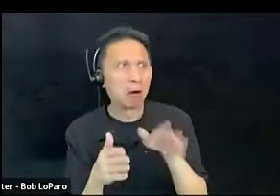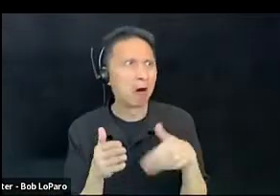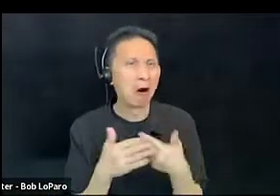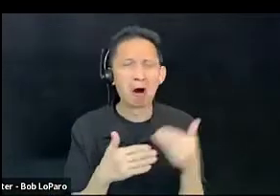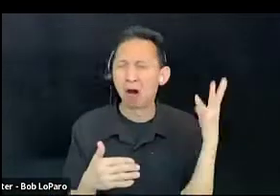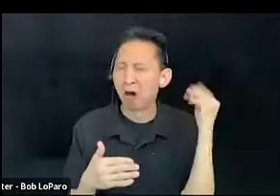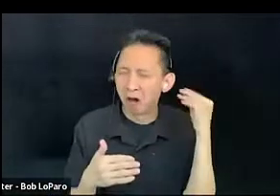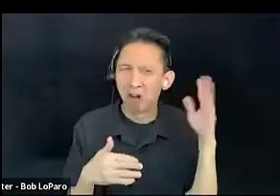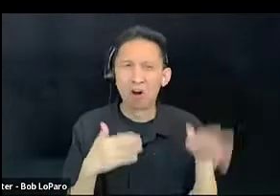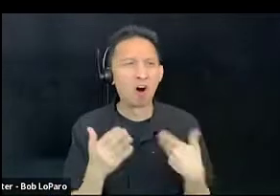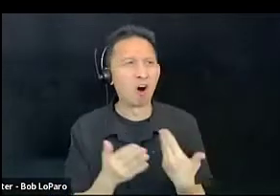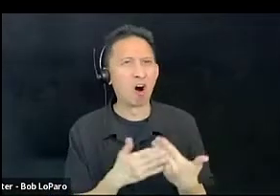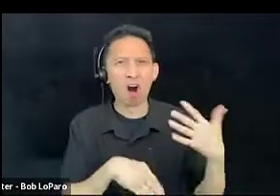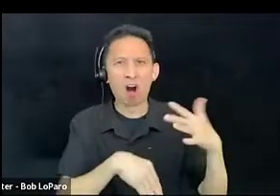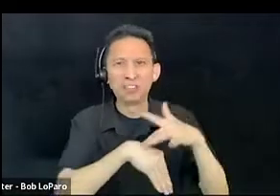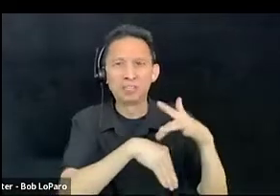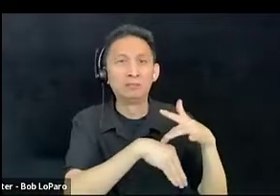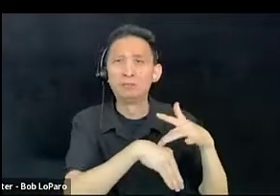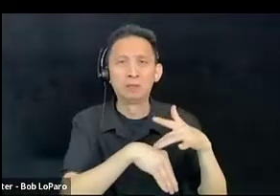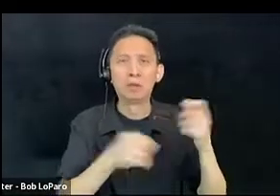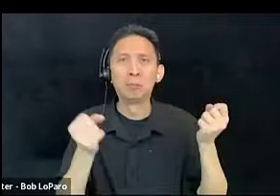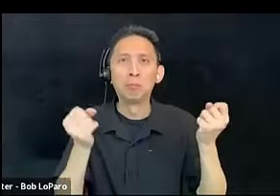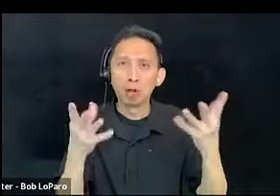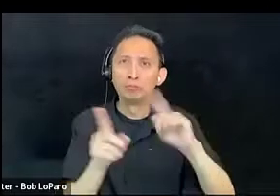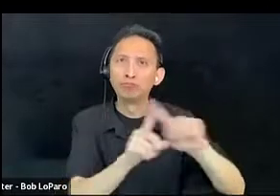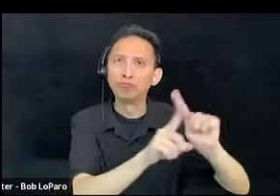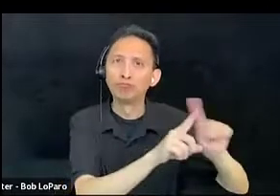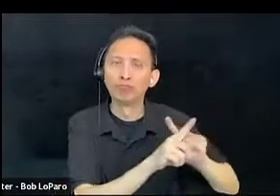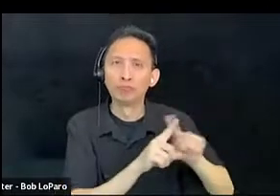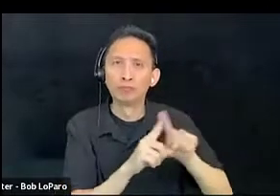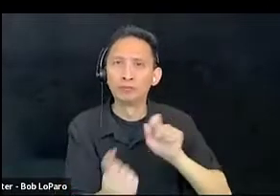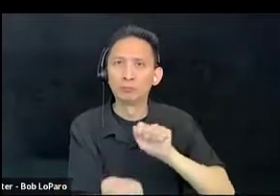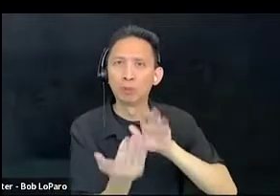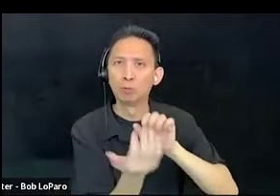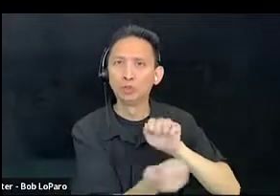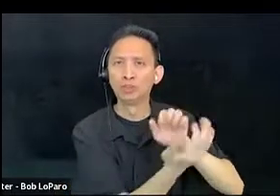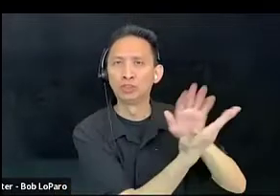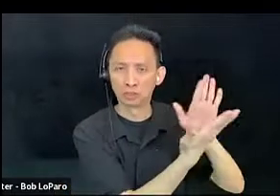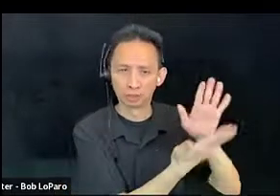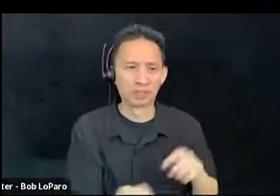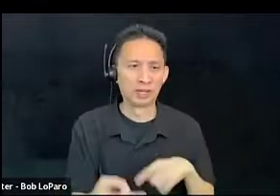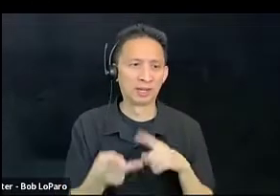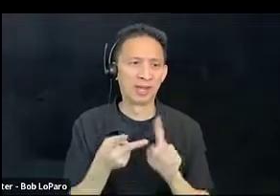We're thinking about multiple access points and we're still talking about universal design principles